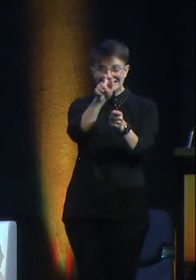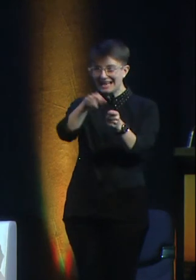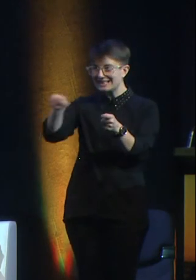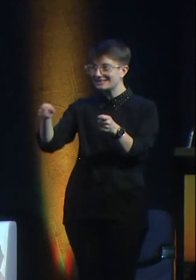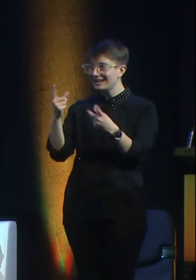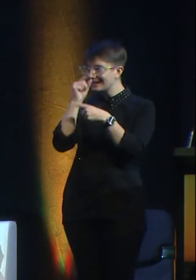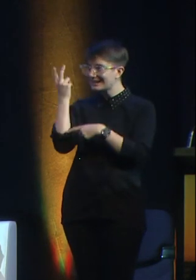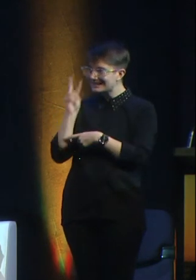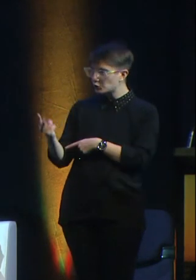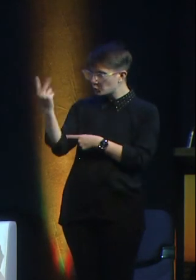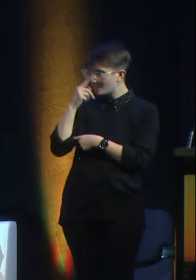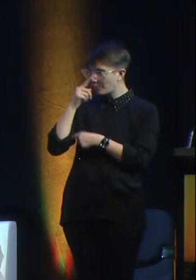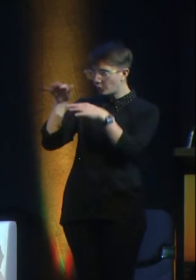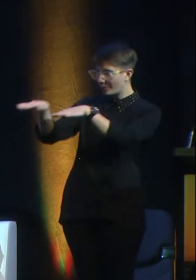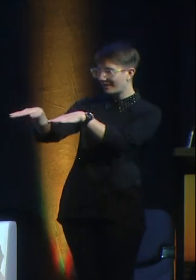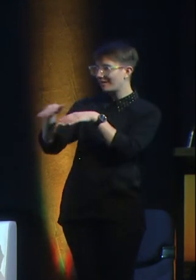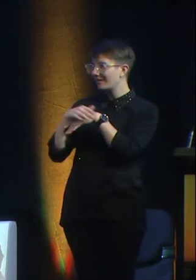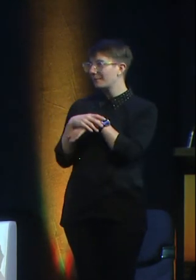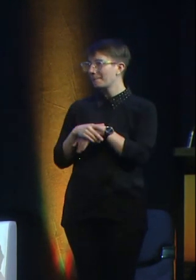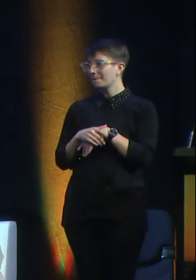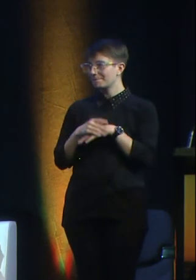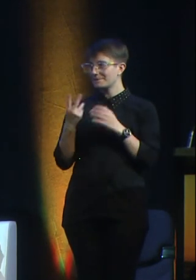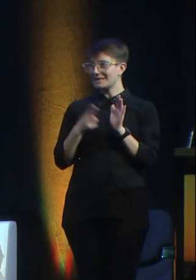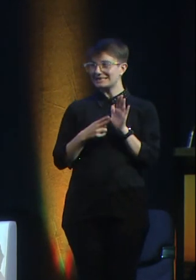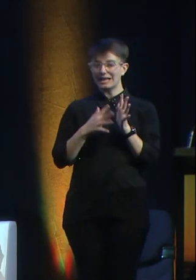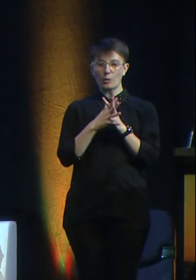the front Natalie Wiseman and Caroline Gunn from Venture Taranaki, we couldn't have done